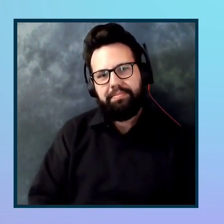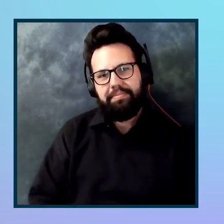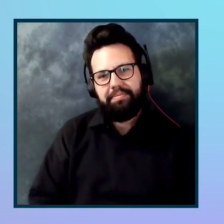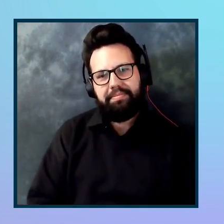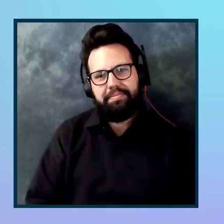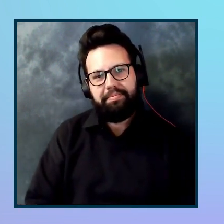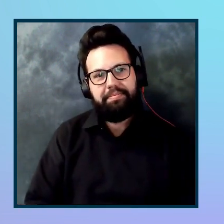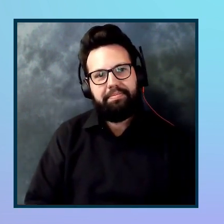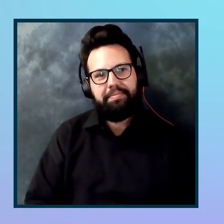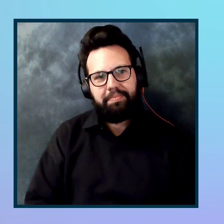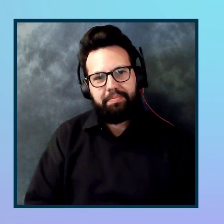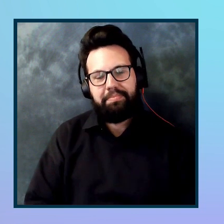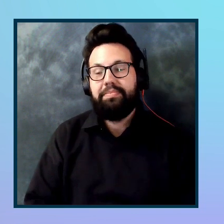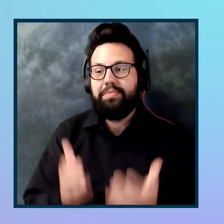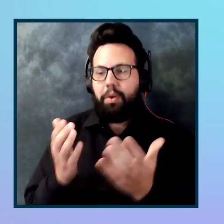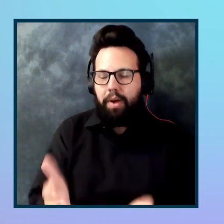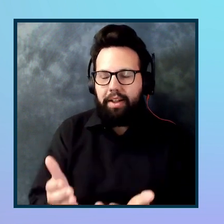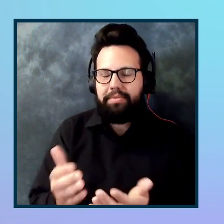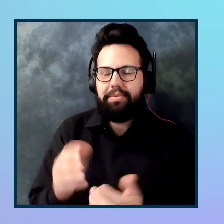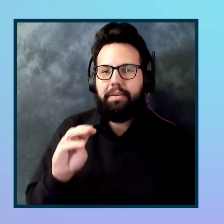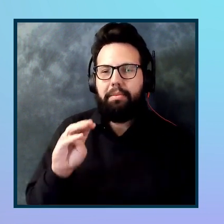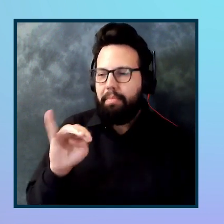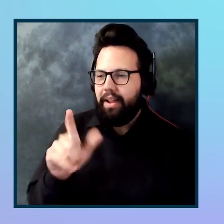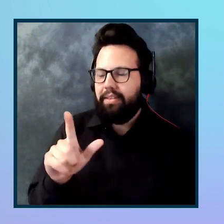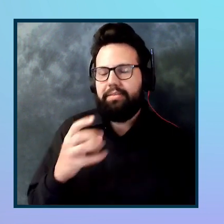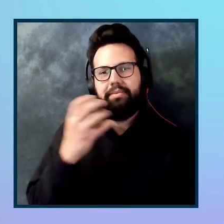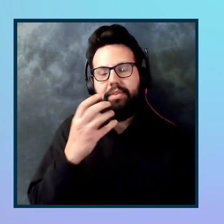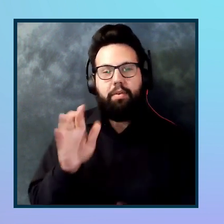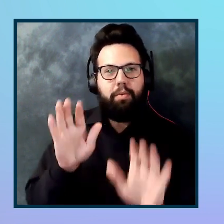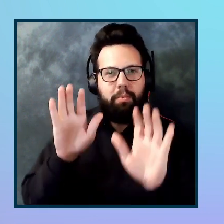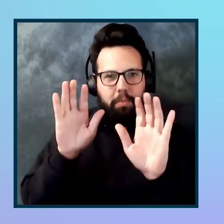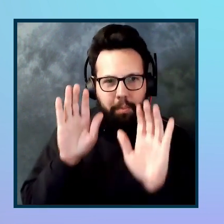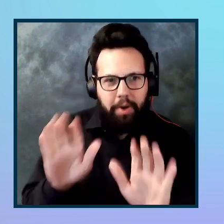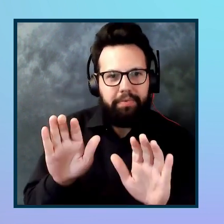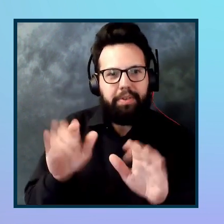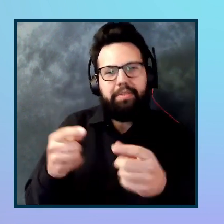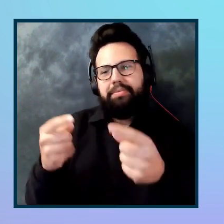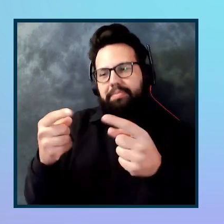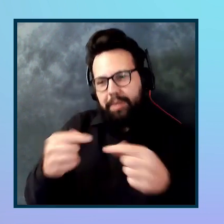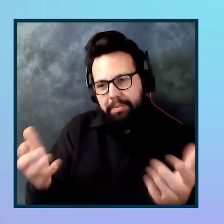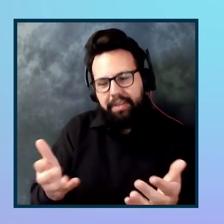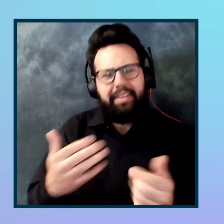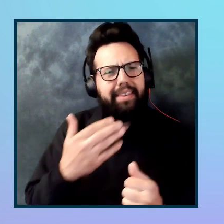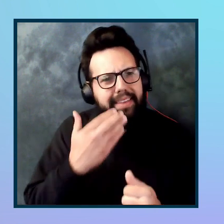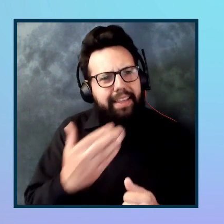Well, Michael, it has been absolutely wonderful having you. Thank you so much and everyone in the audience.